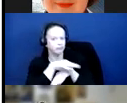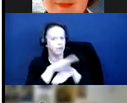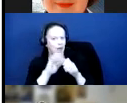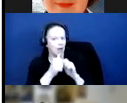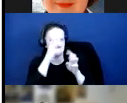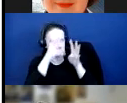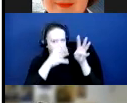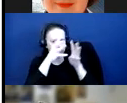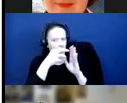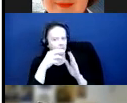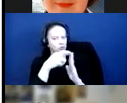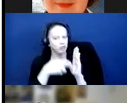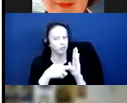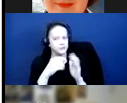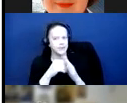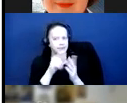and the details related to those rules.